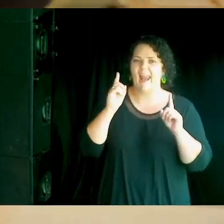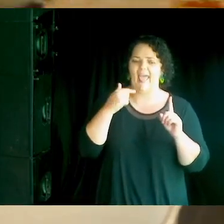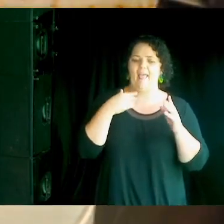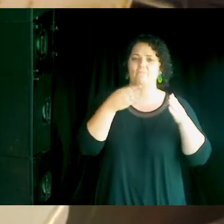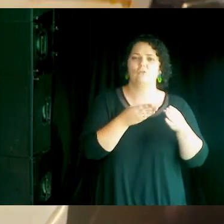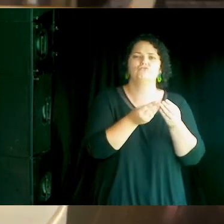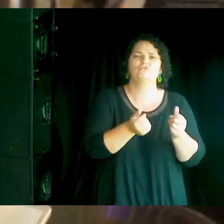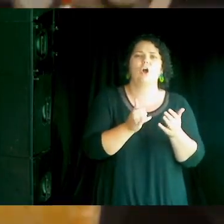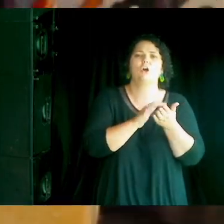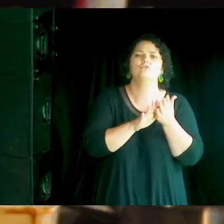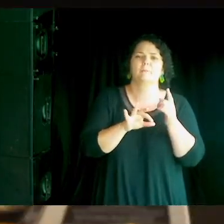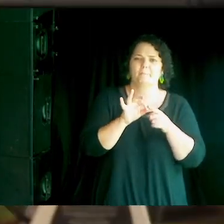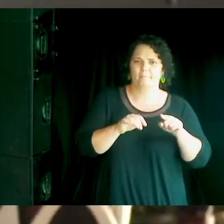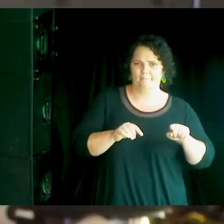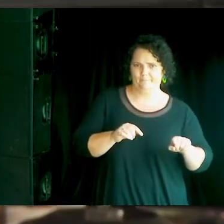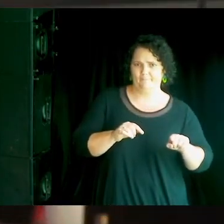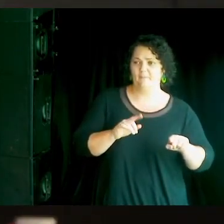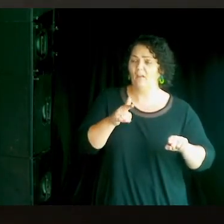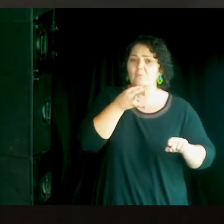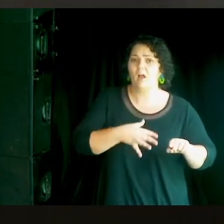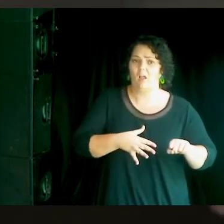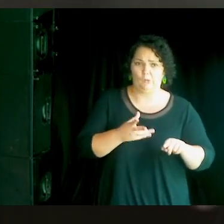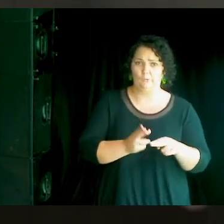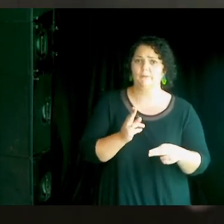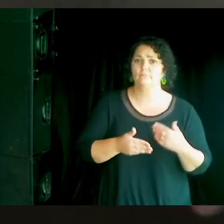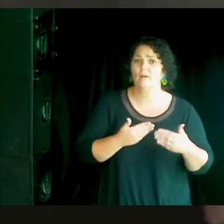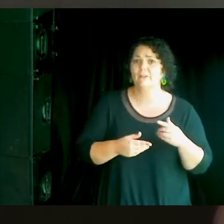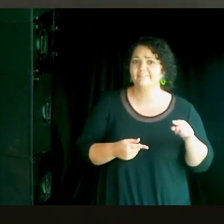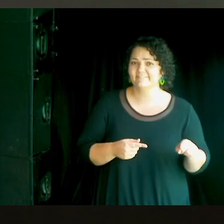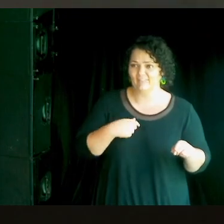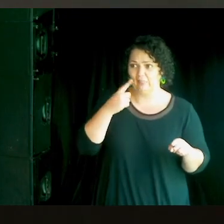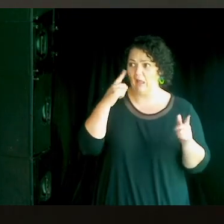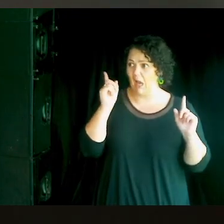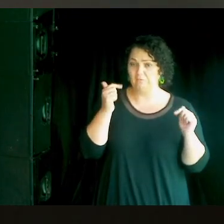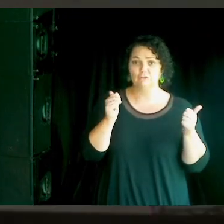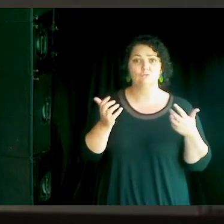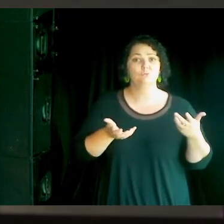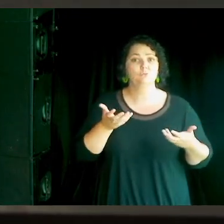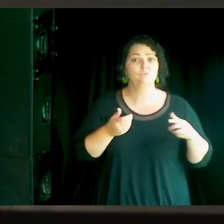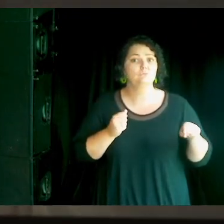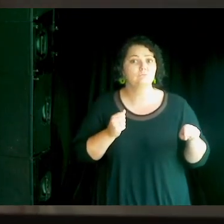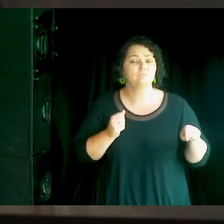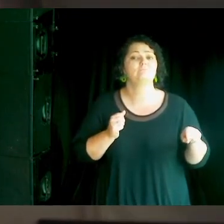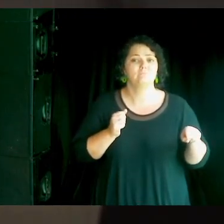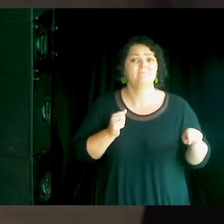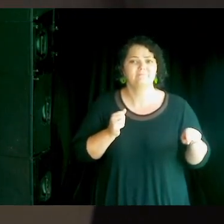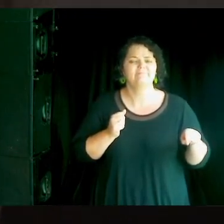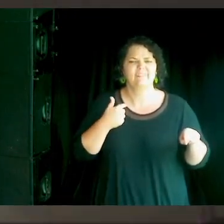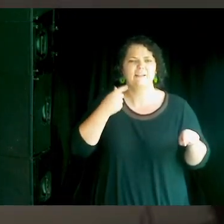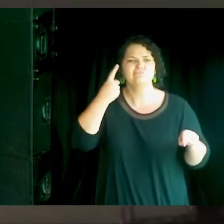it's not it doesn't take very long so I think it's cooked now so I fried to make it crunchy